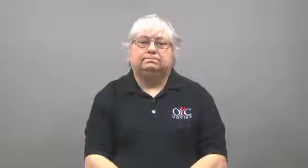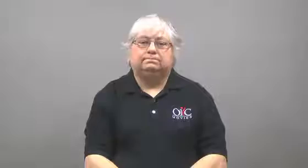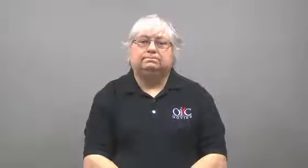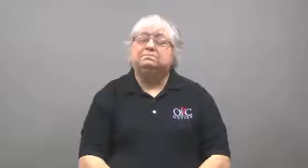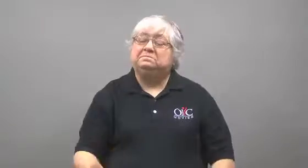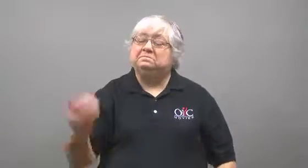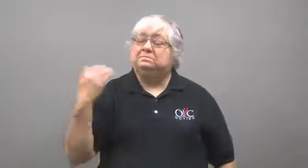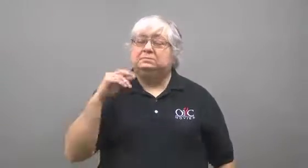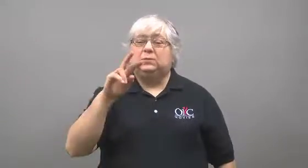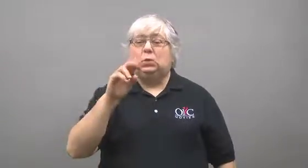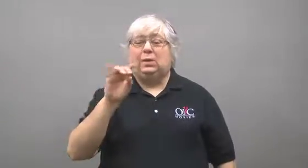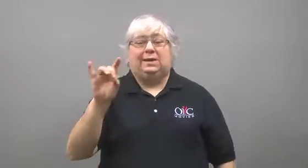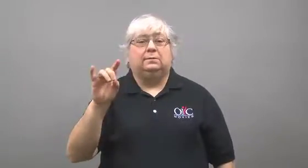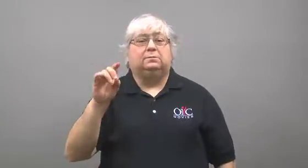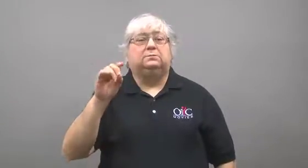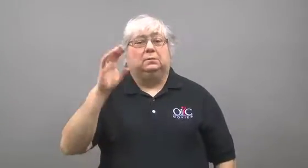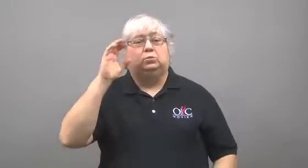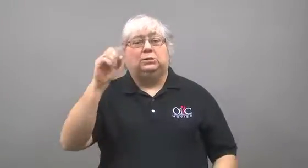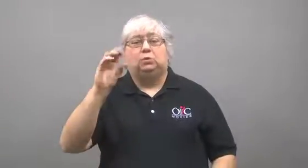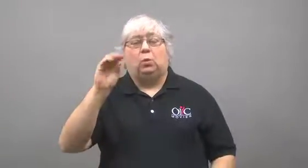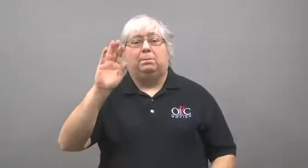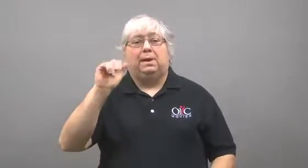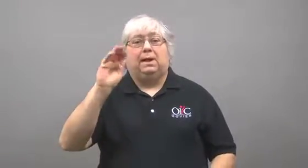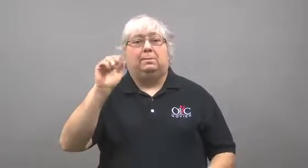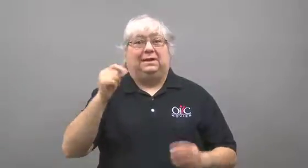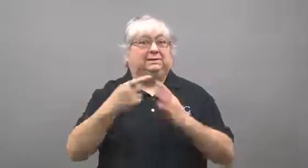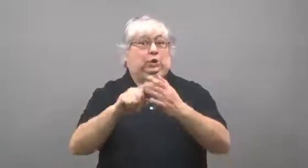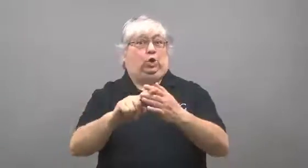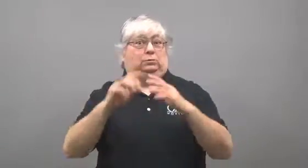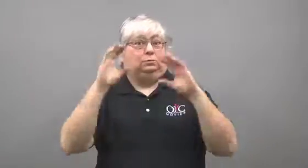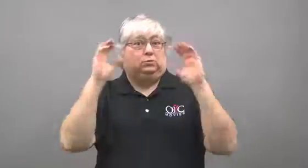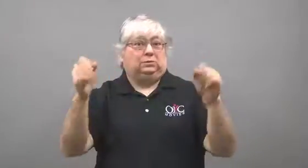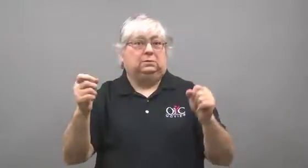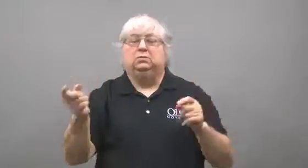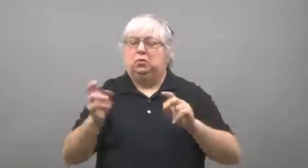When Obama became president in 2008,